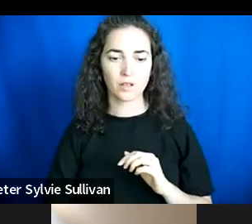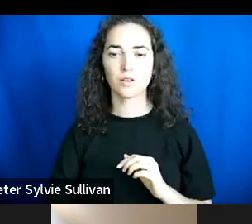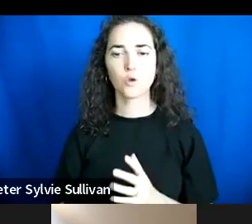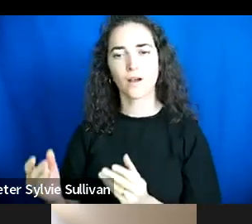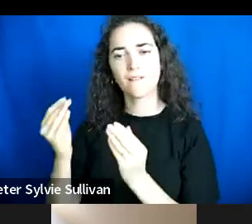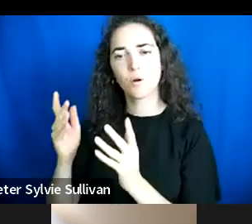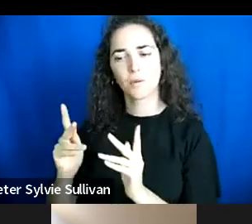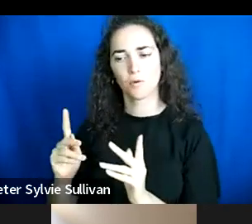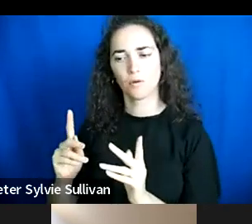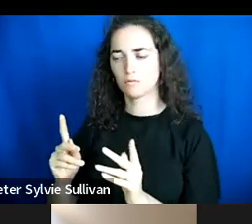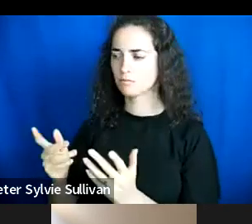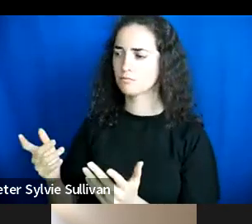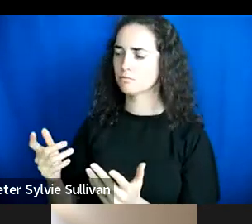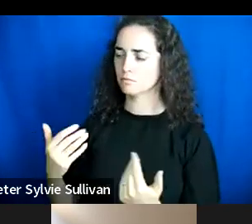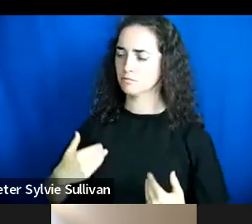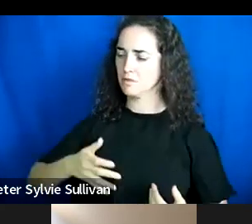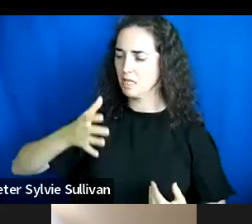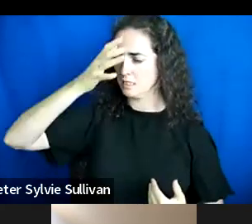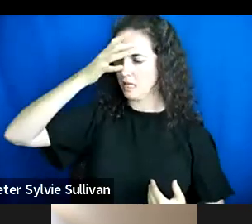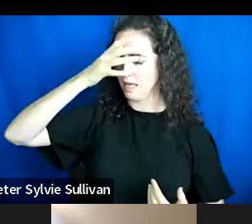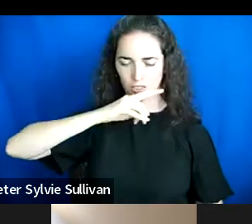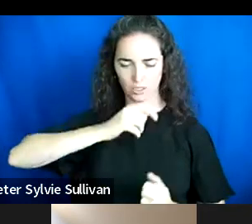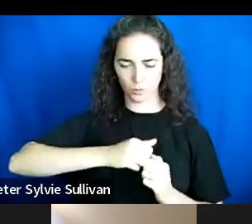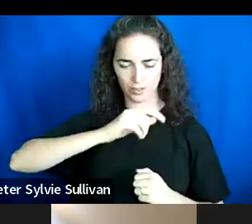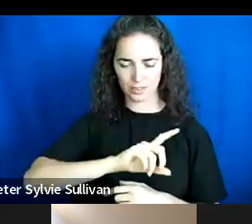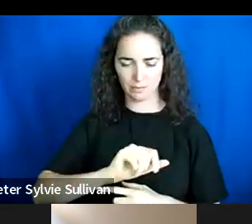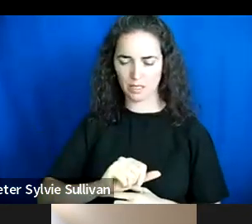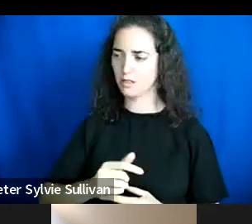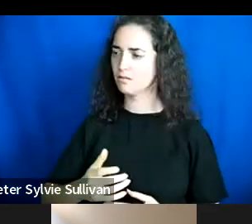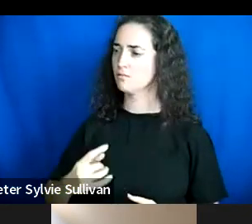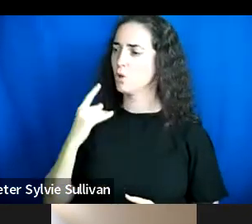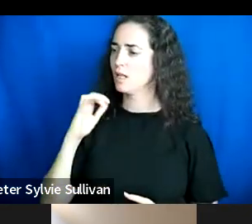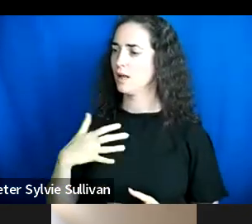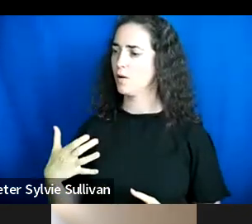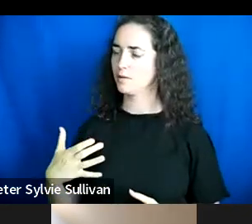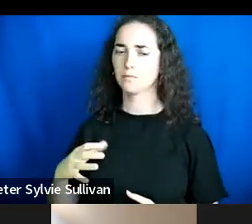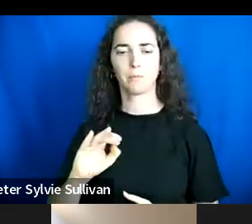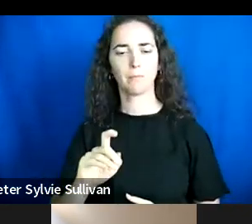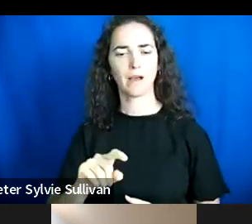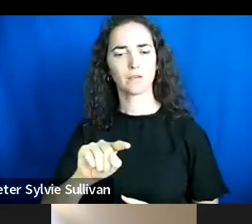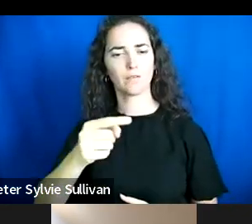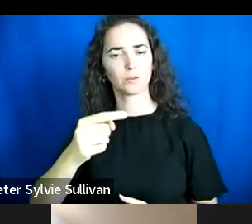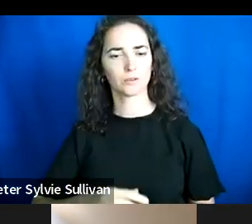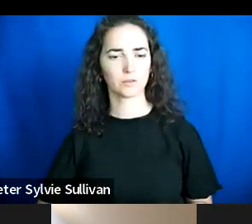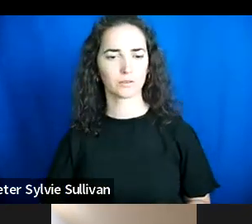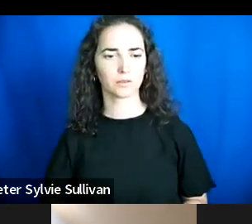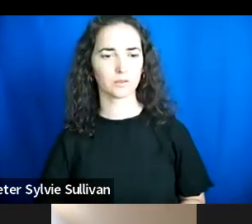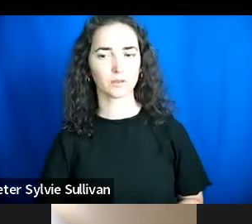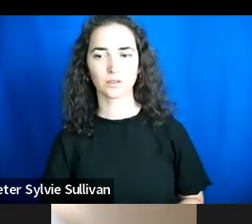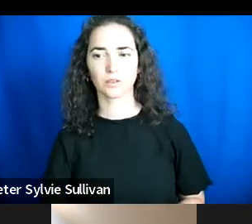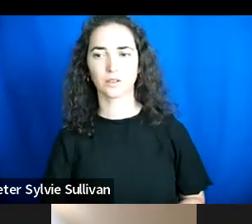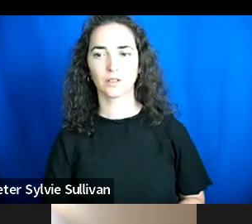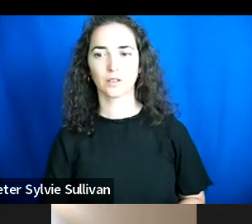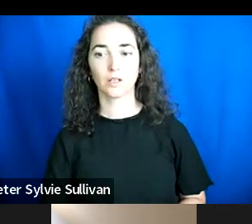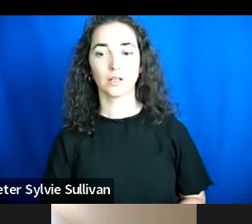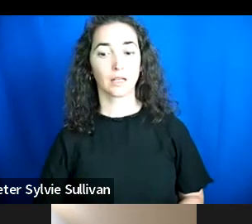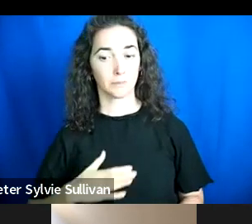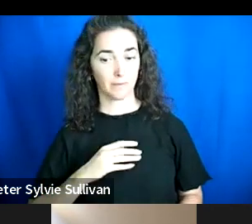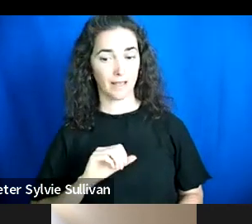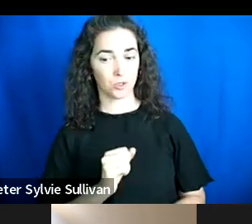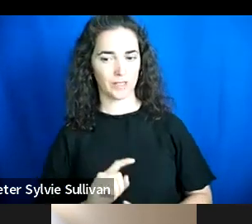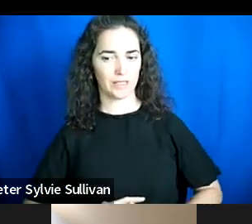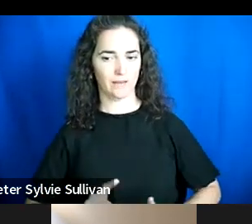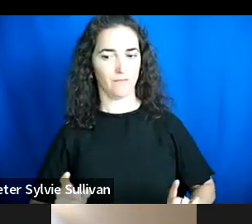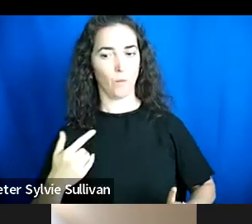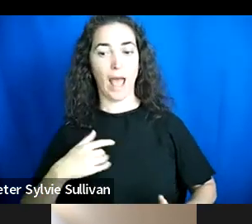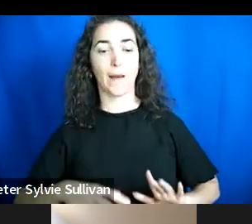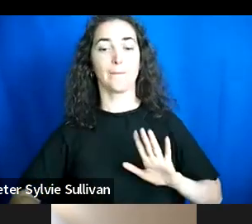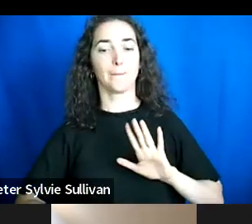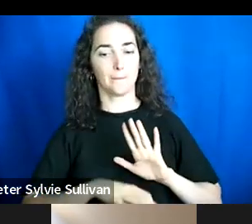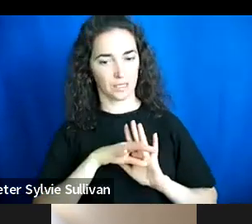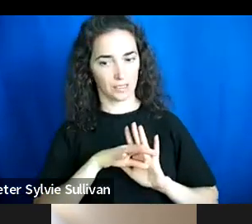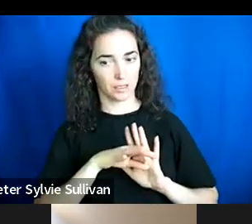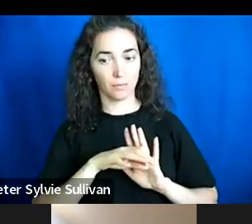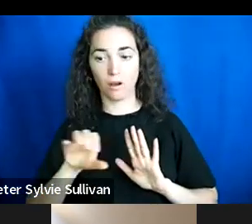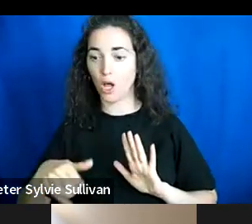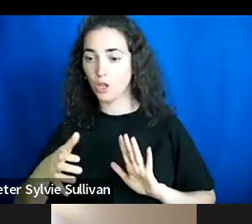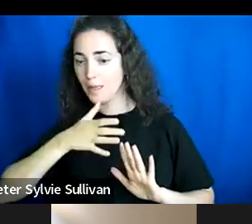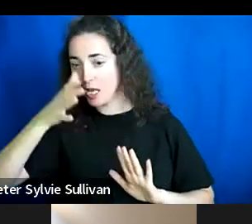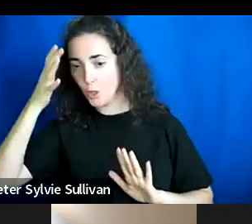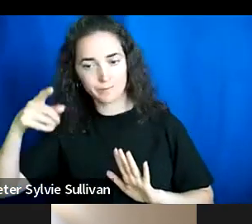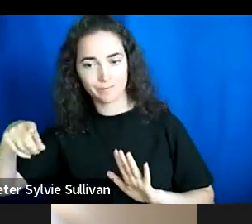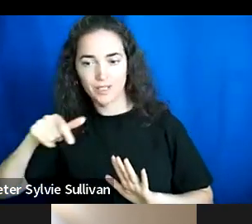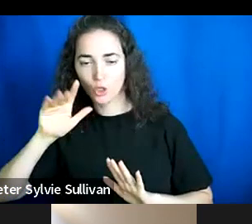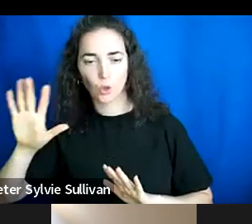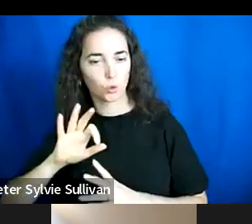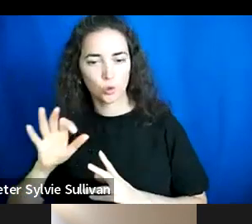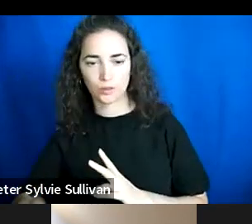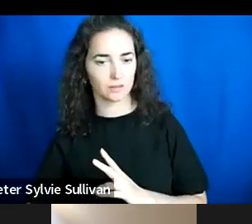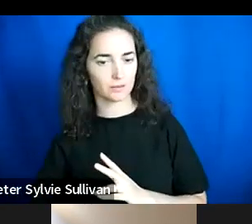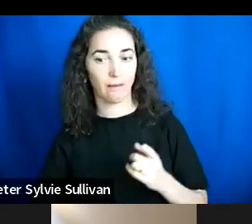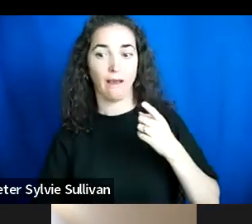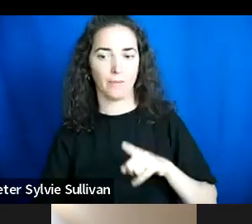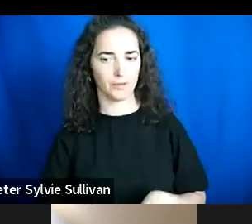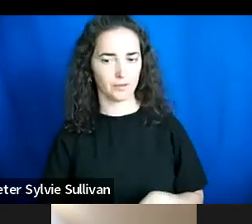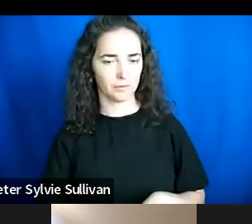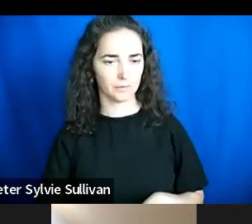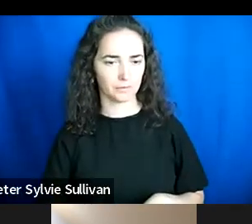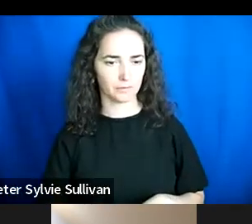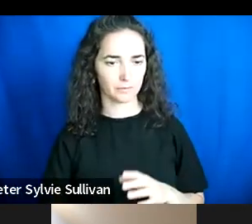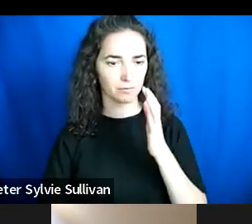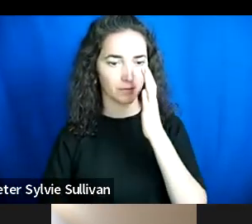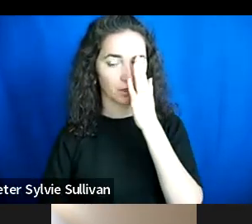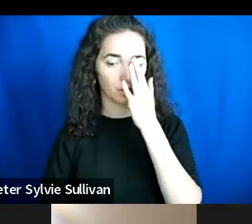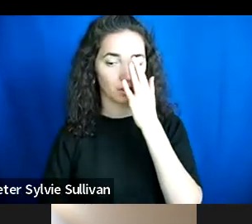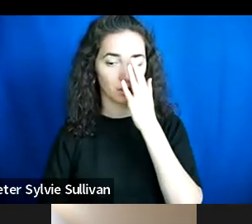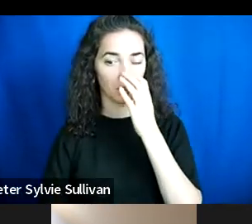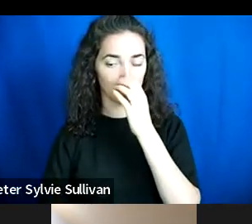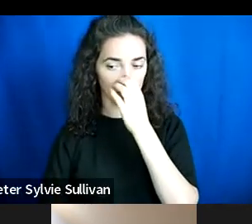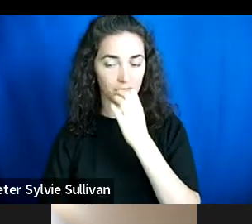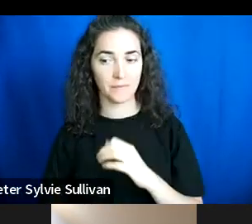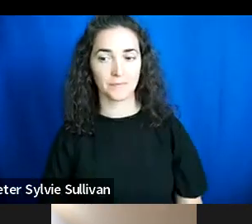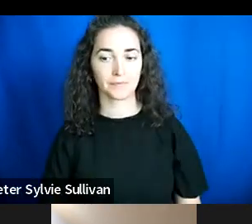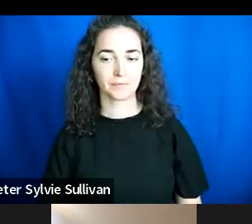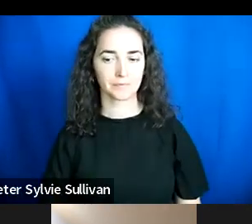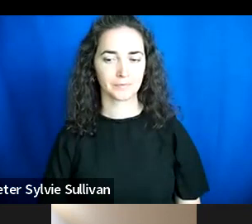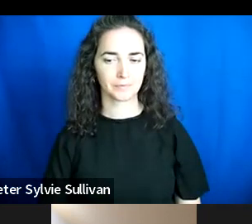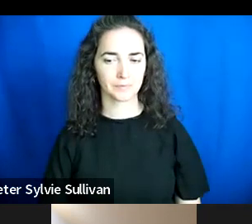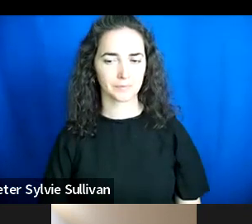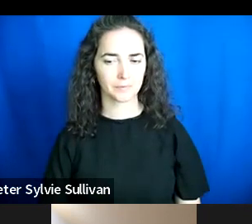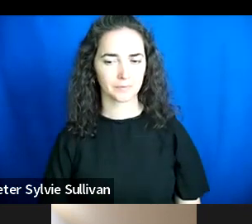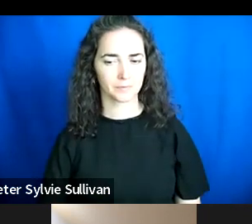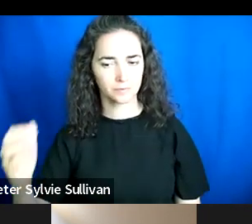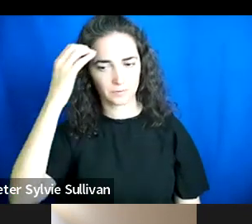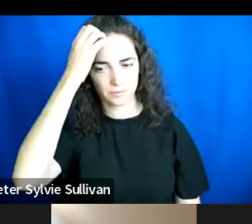I'm in a unique position, because I chose that crowd a lot of parents that's not a choice, and you know I often you know, remind them when you know comments are made to me.